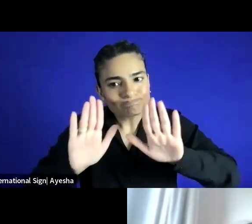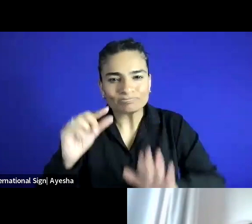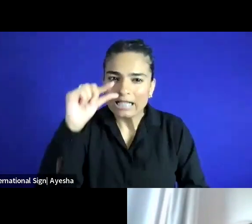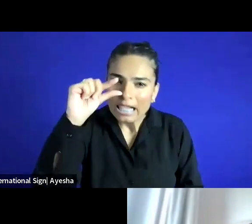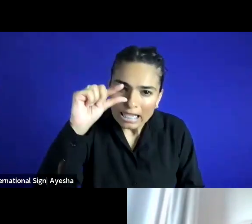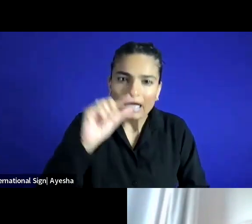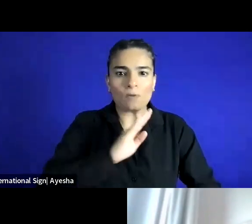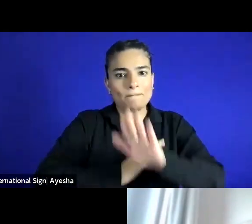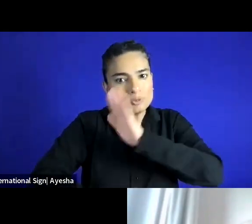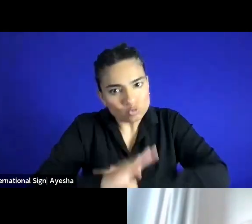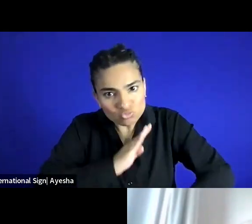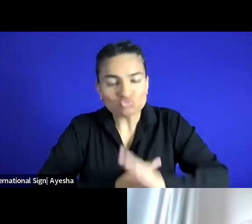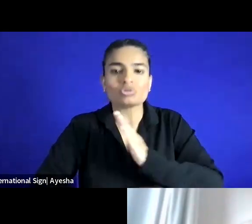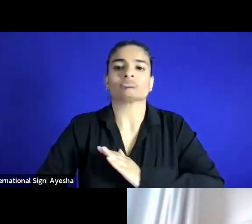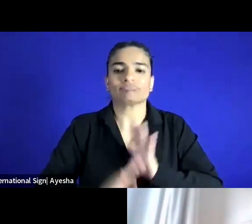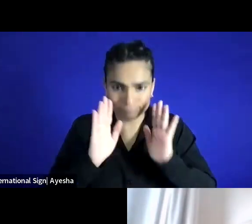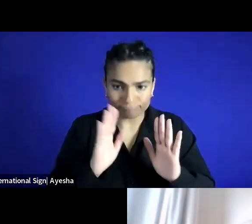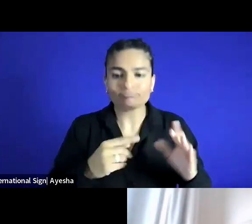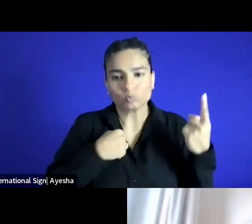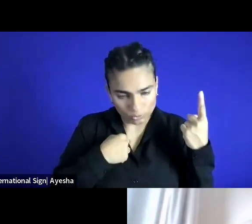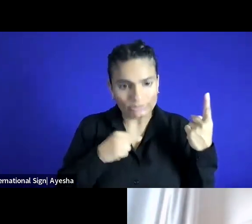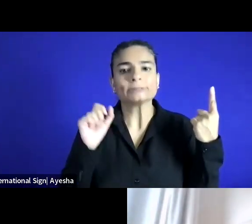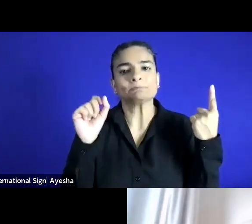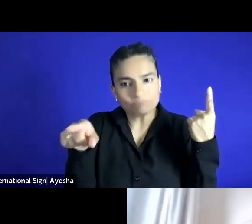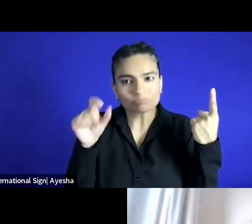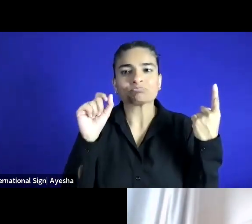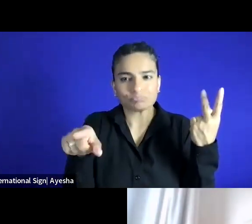But, like I said, once you reach the forum and we get to the chicken process,